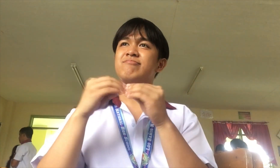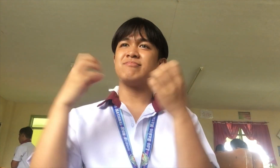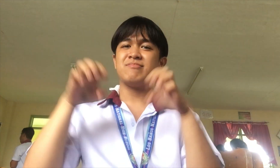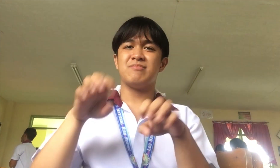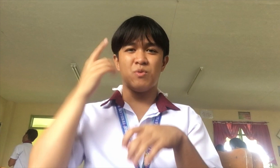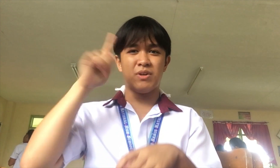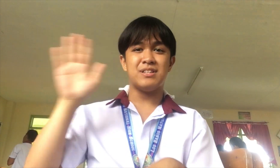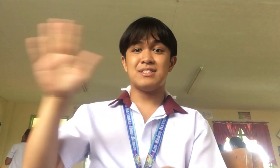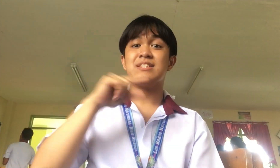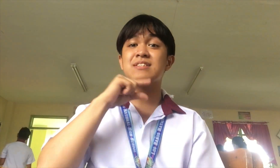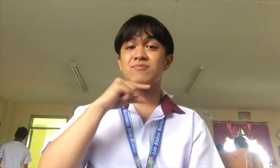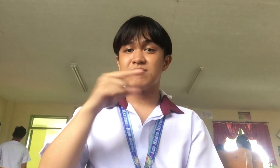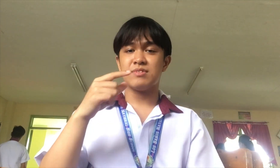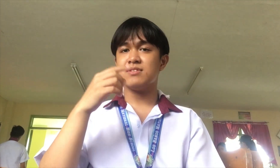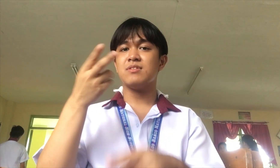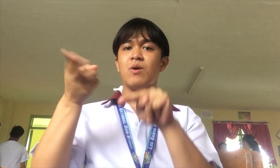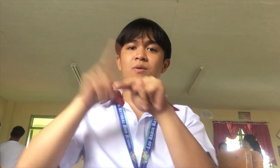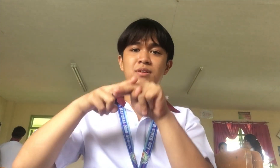more efforts for their grades